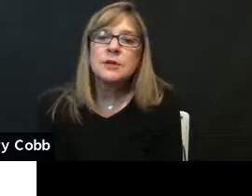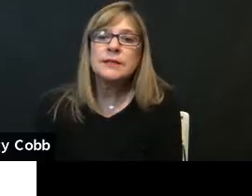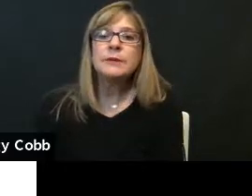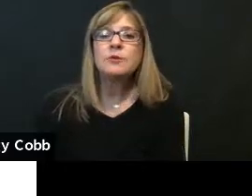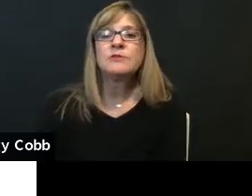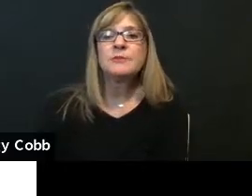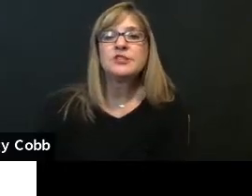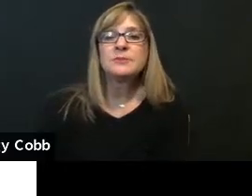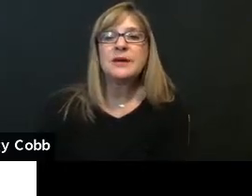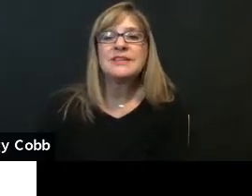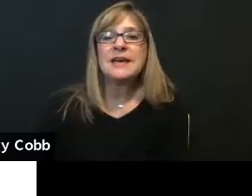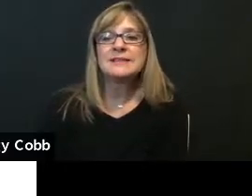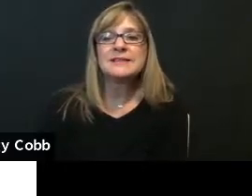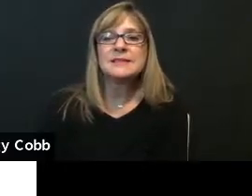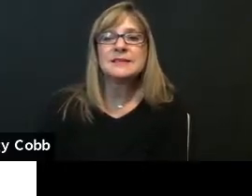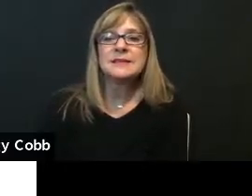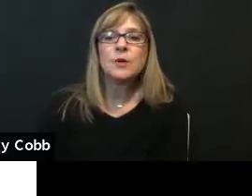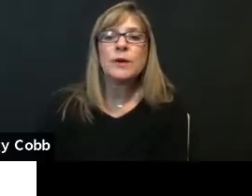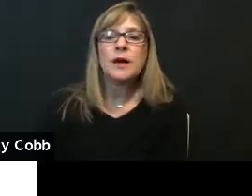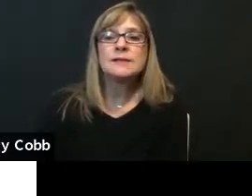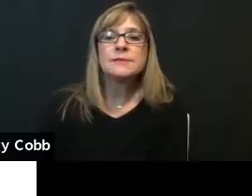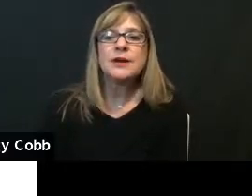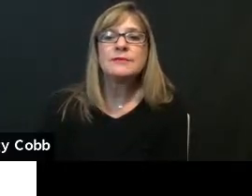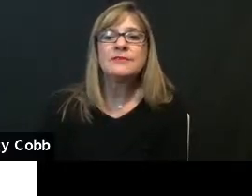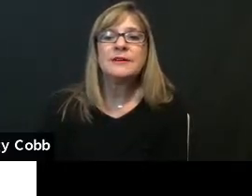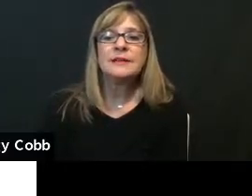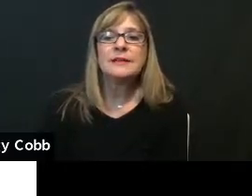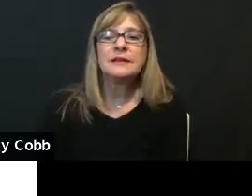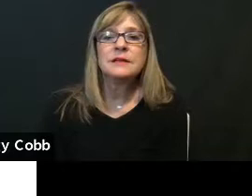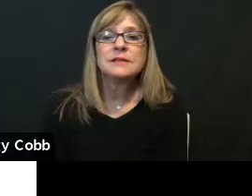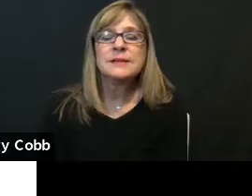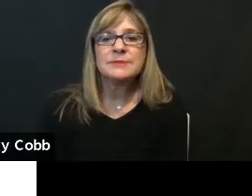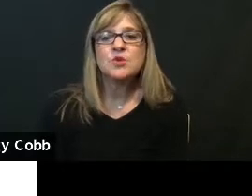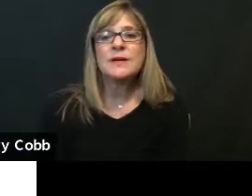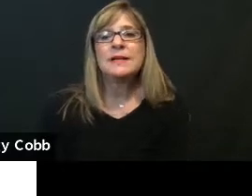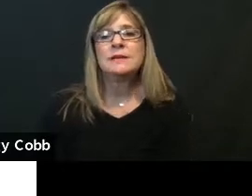So a little bit more information about YETS. We got some private funding, September 2019